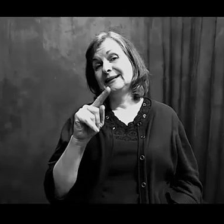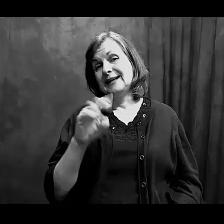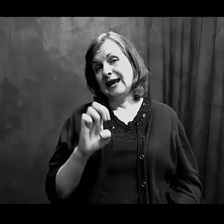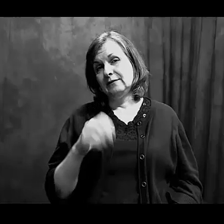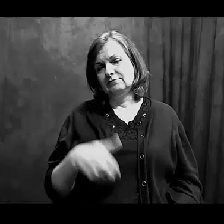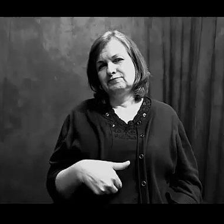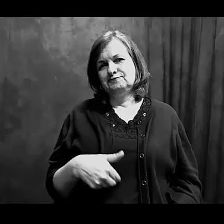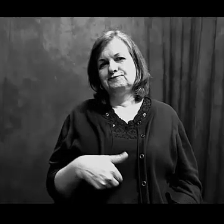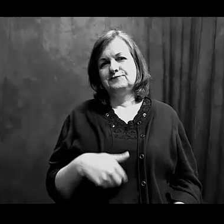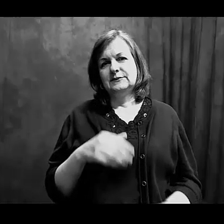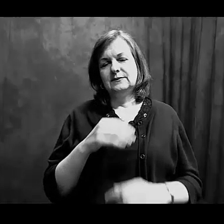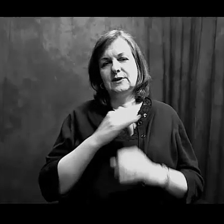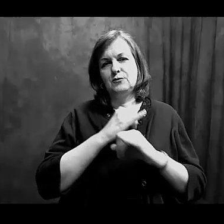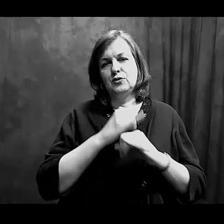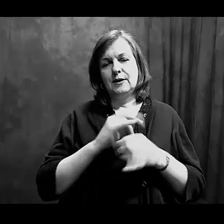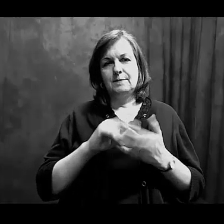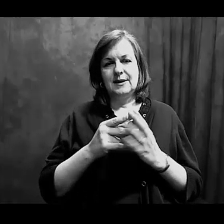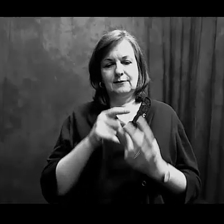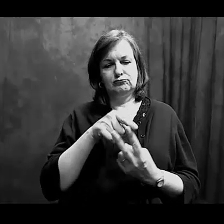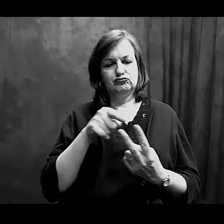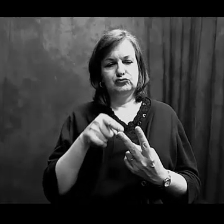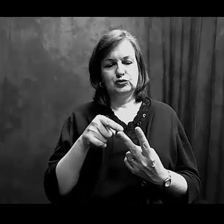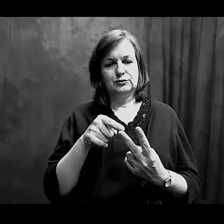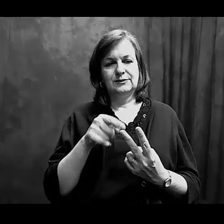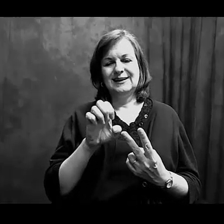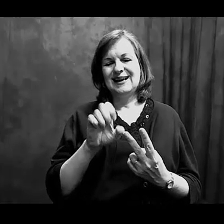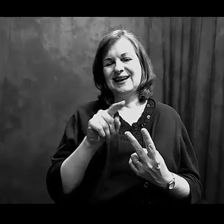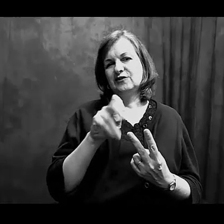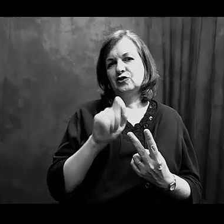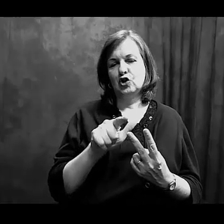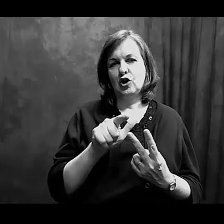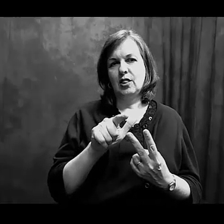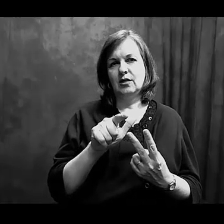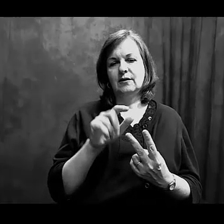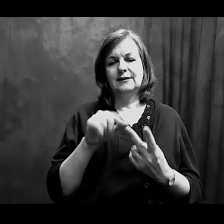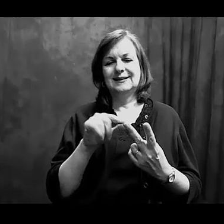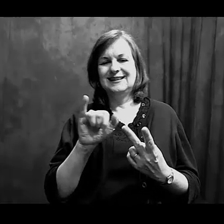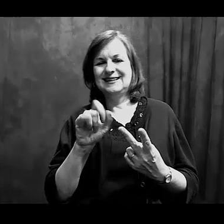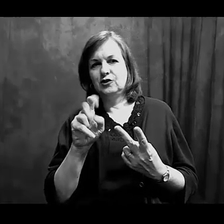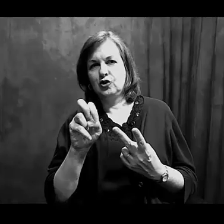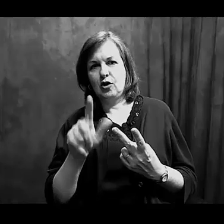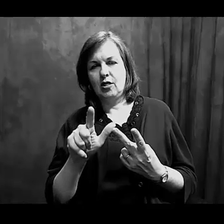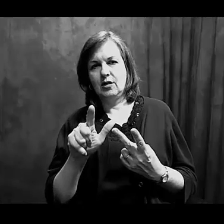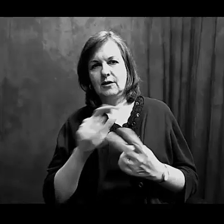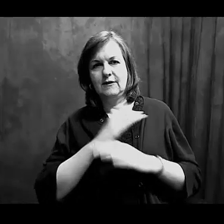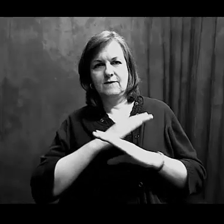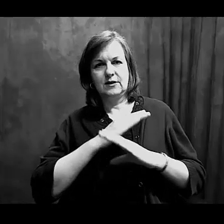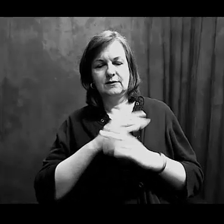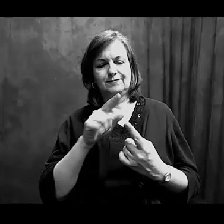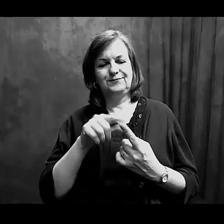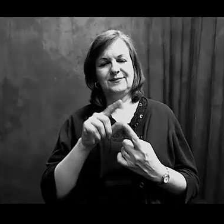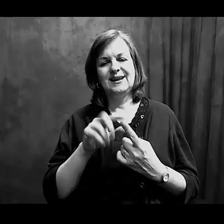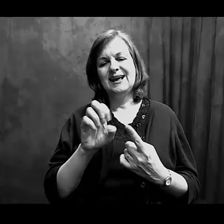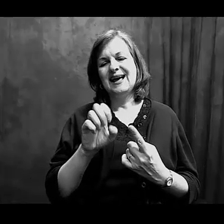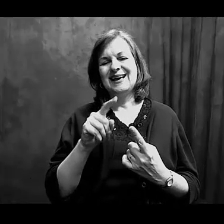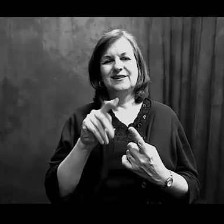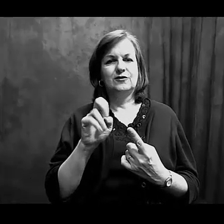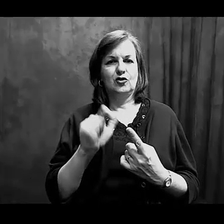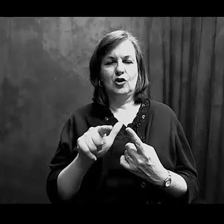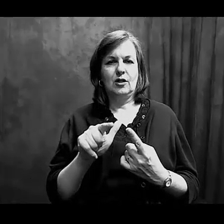to focus on internal and external defense -- so external innate immunity -- things like your skin